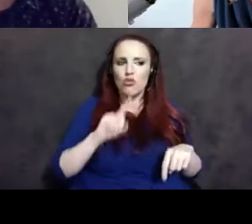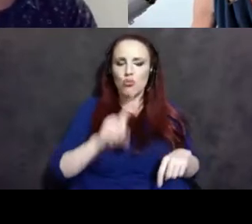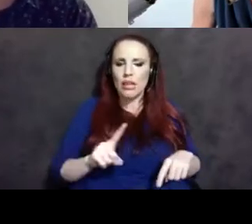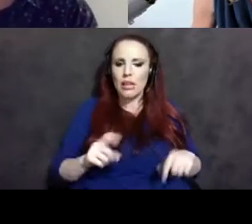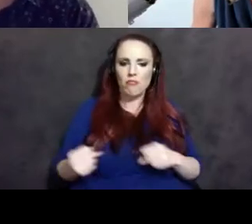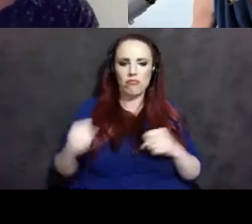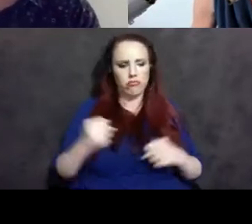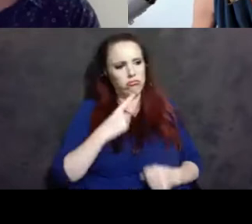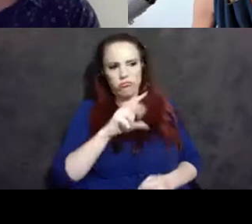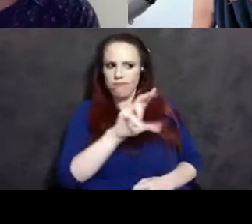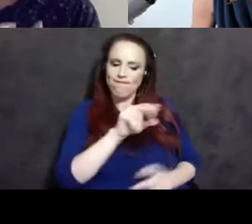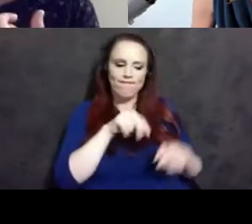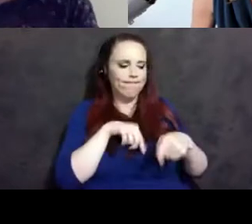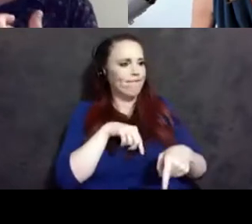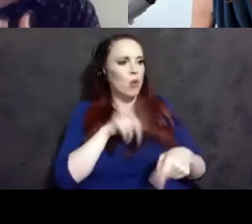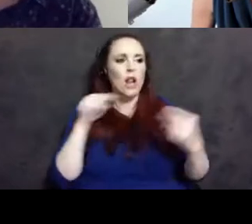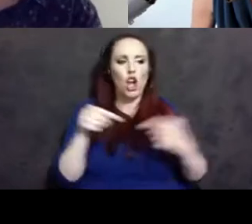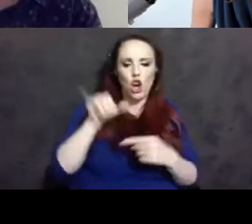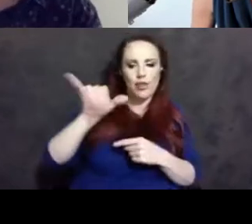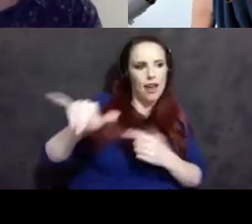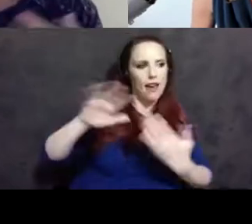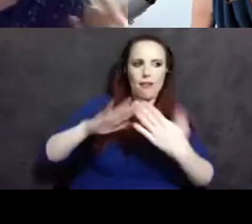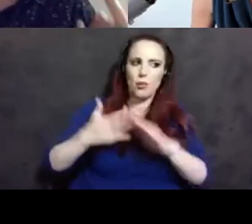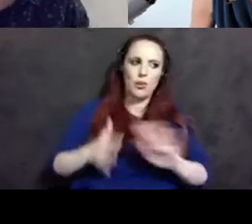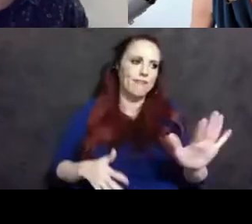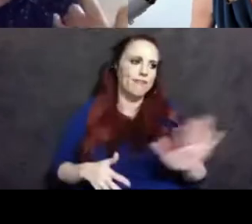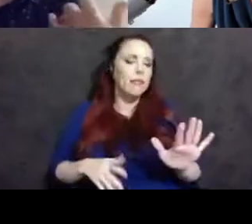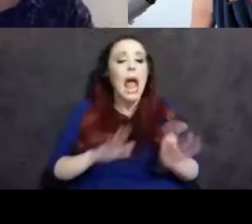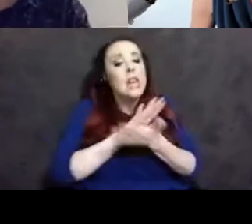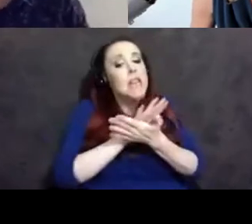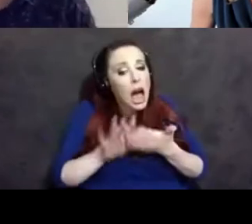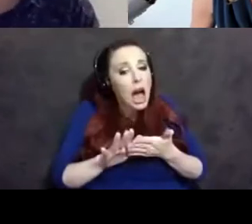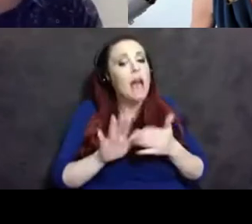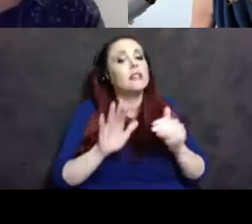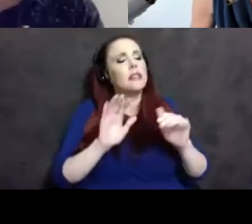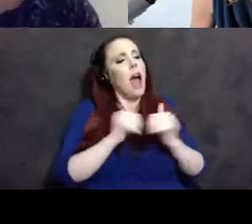No because it's going to harm this community, in a nice way, how can we make it better?